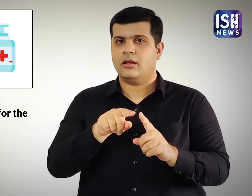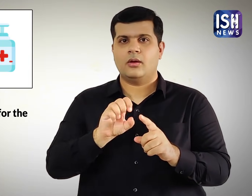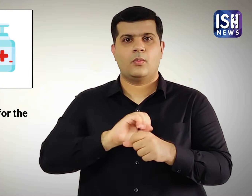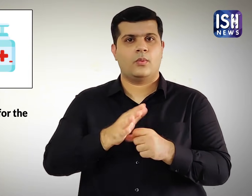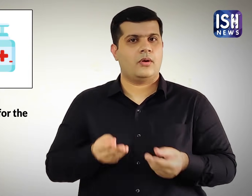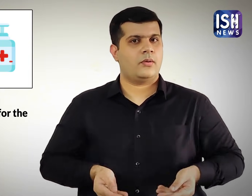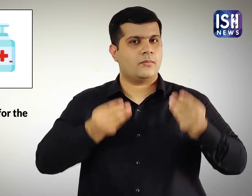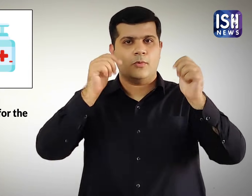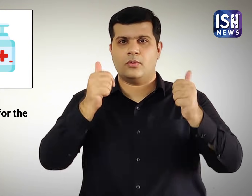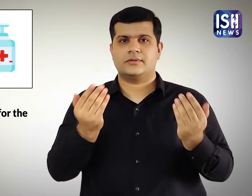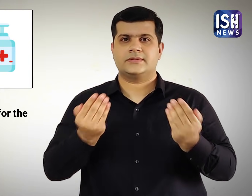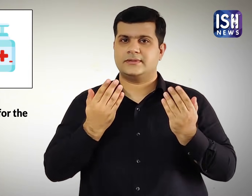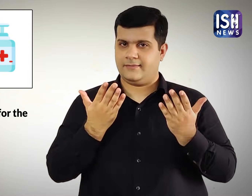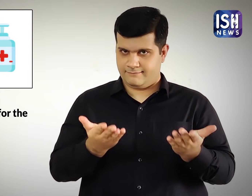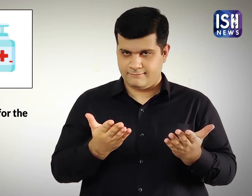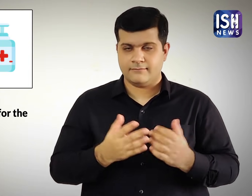This will help contain the spread of the virus.